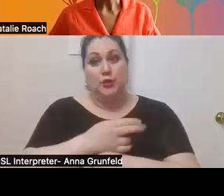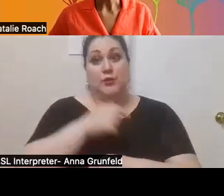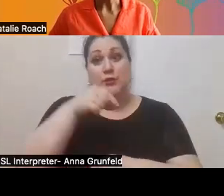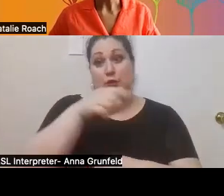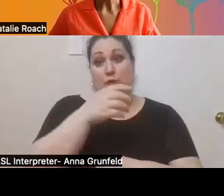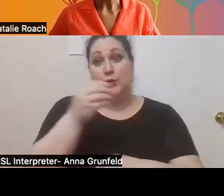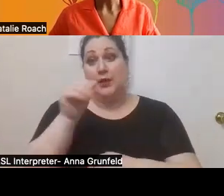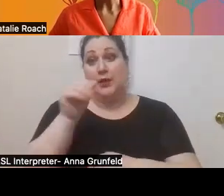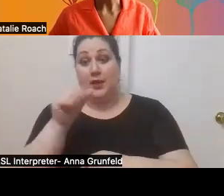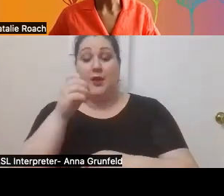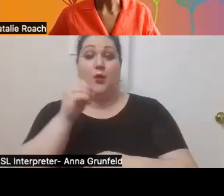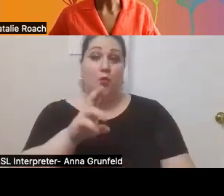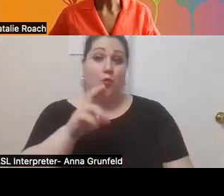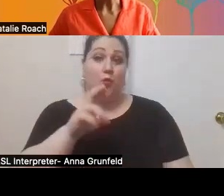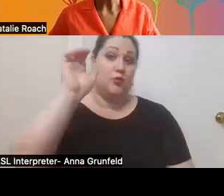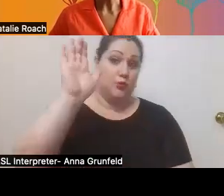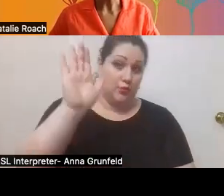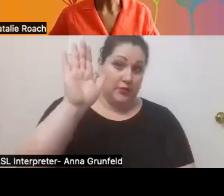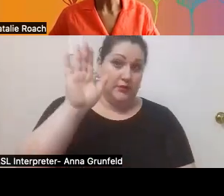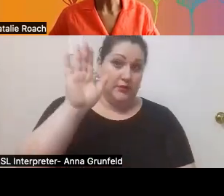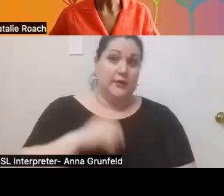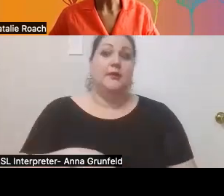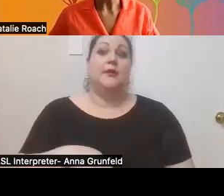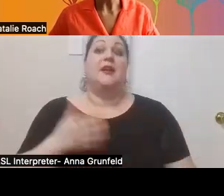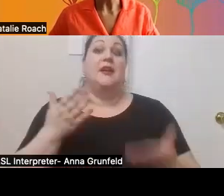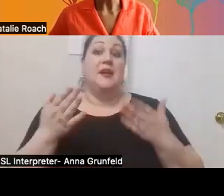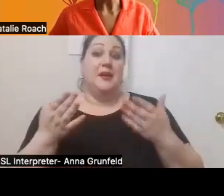Note that I as moderator may not be able to get to all questions.